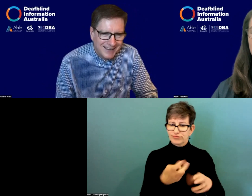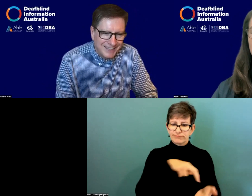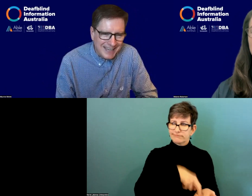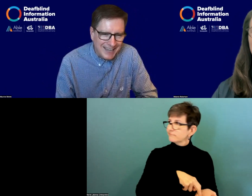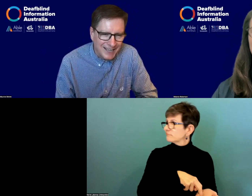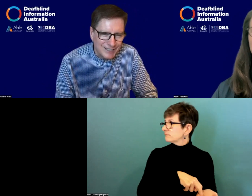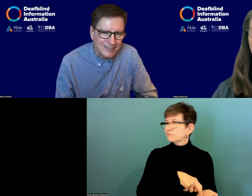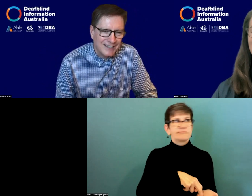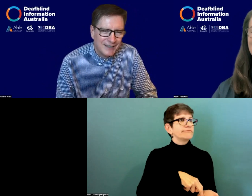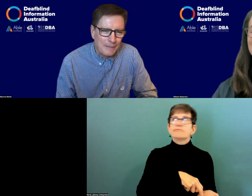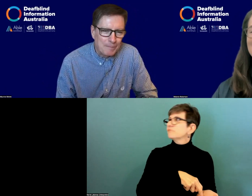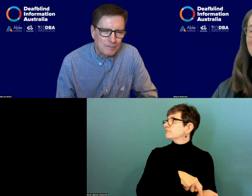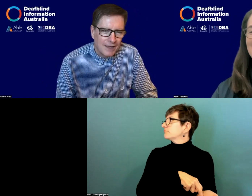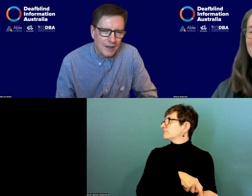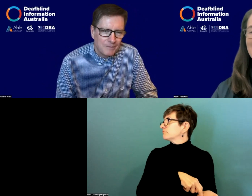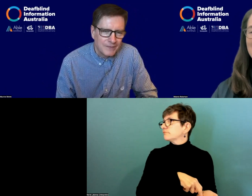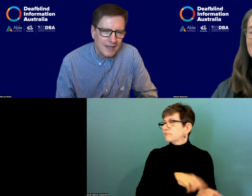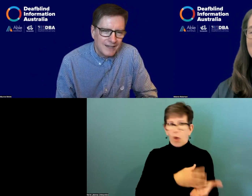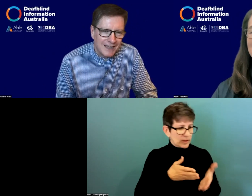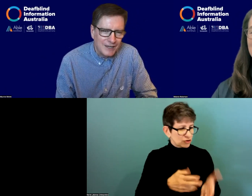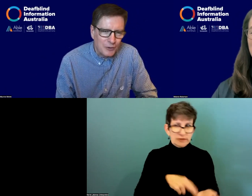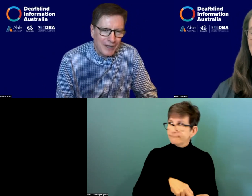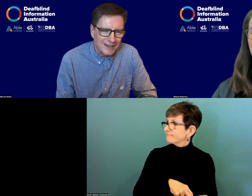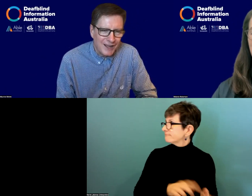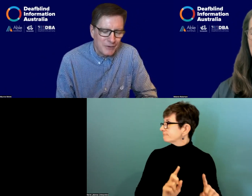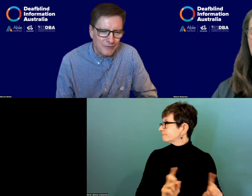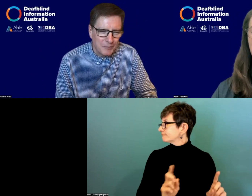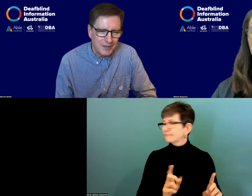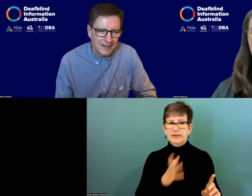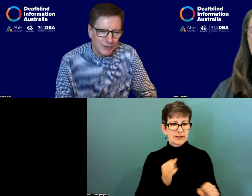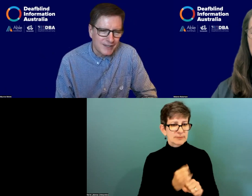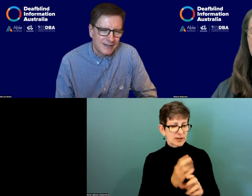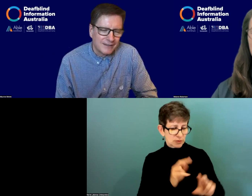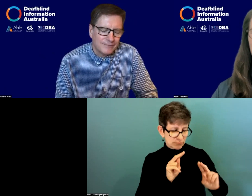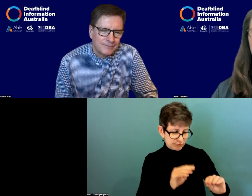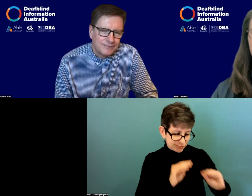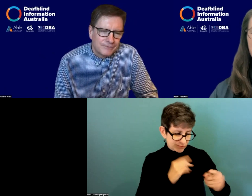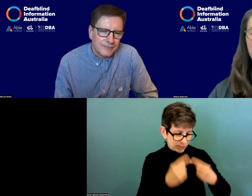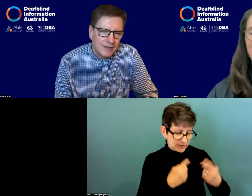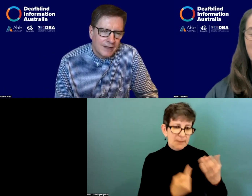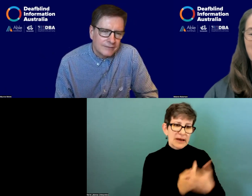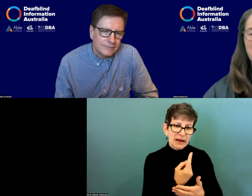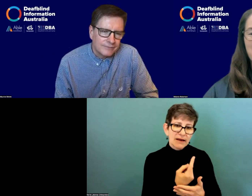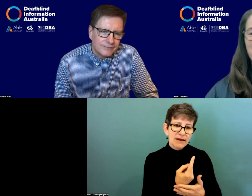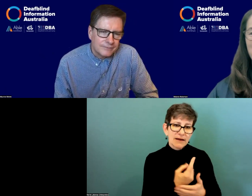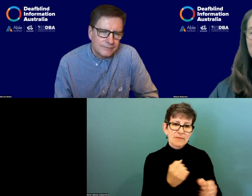And can enjoy it along with everybody else. Yeah. Yep.